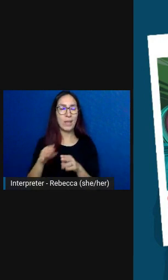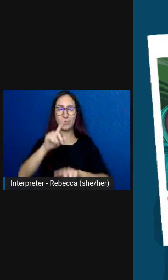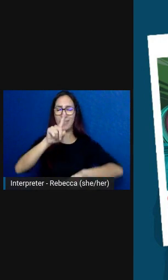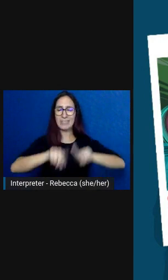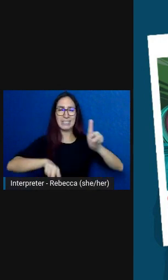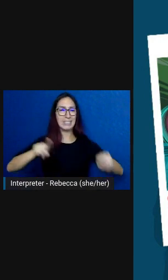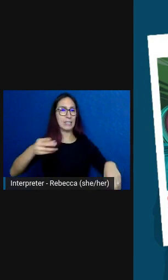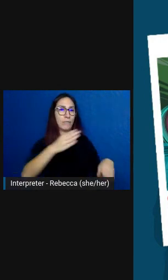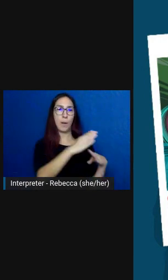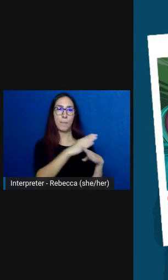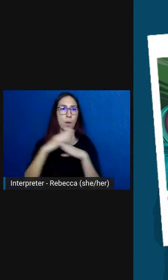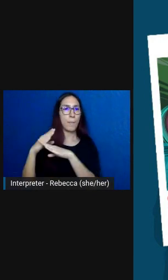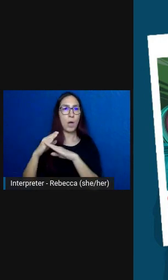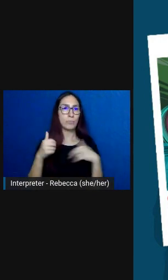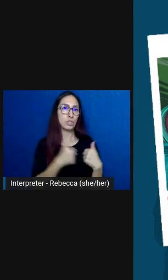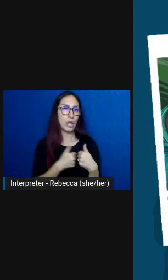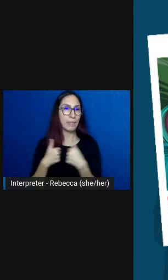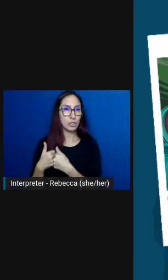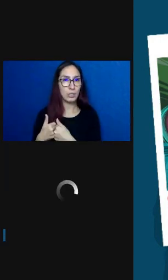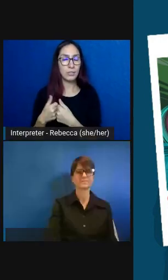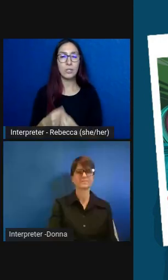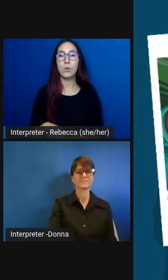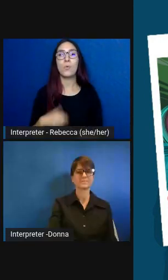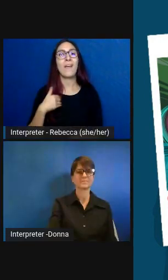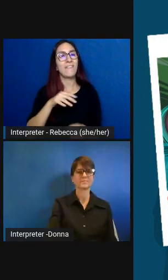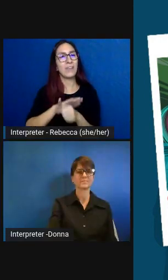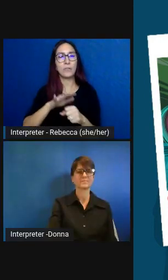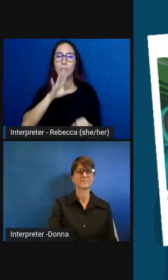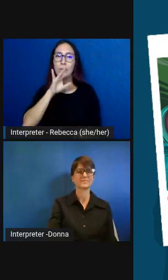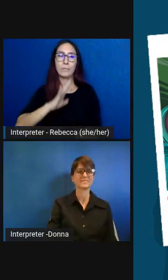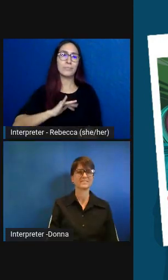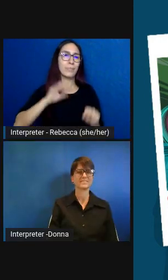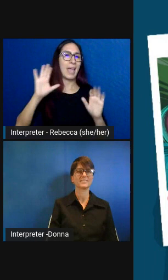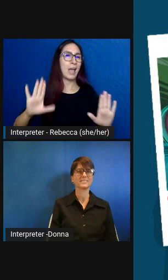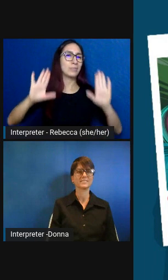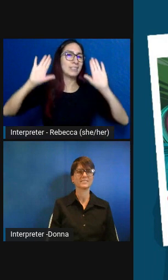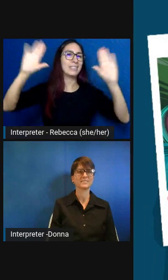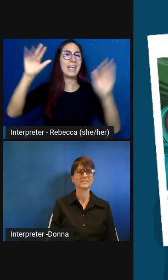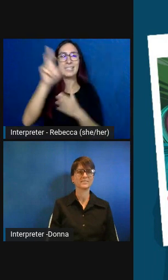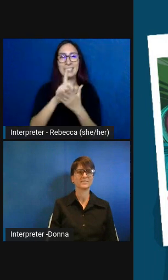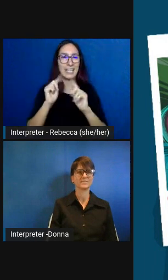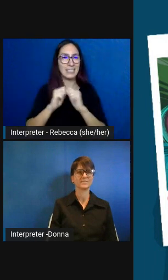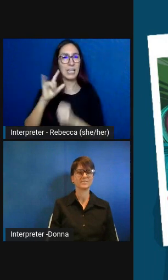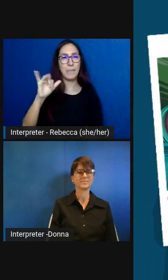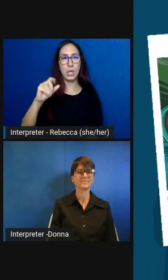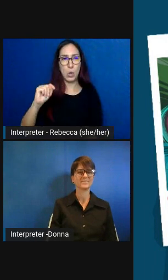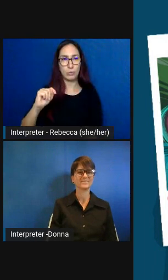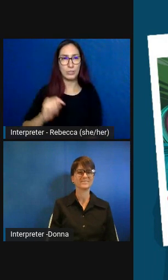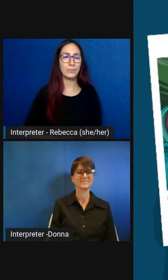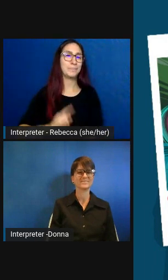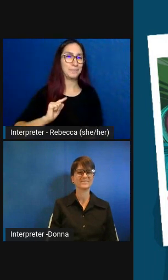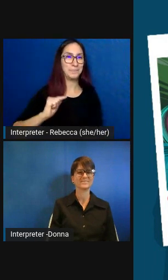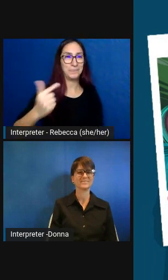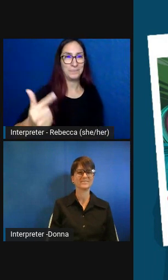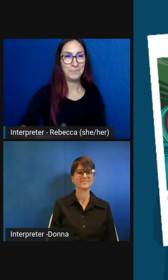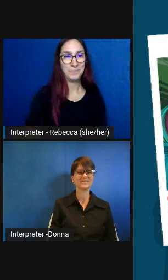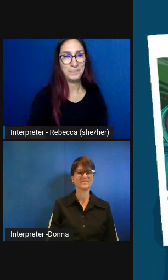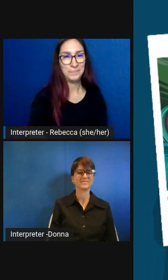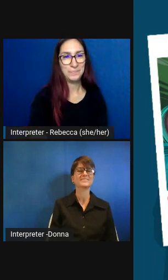I have to say, though, we have an outstanding design team at Yoast that keeps everyone in check when it comes to accessibility, so a huge pops [phonetic] to them.